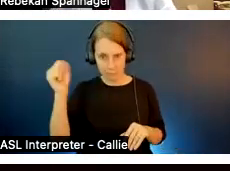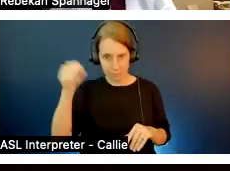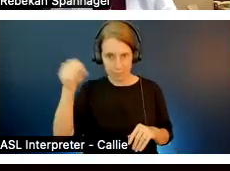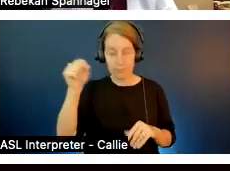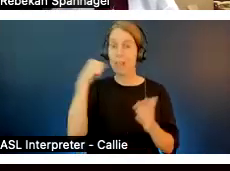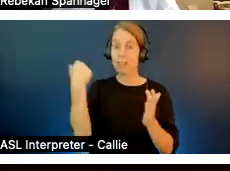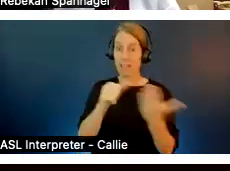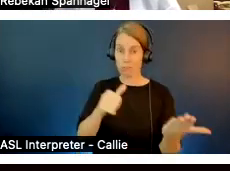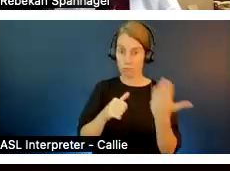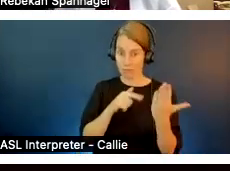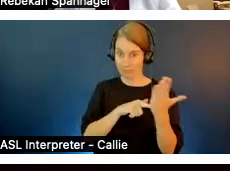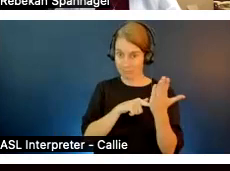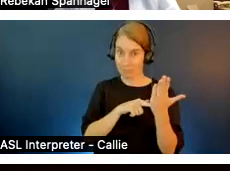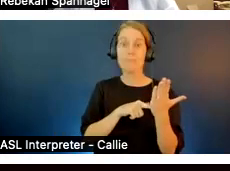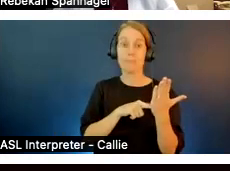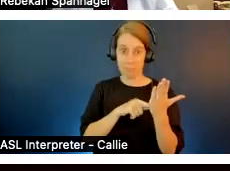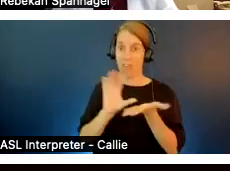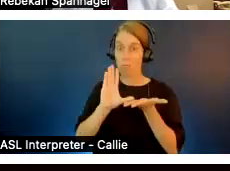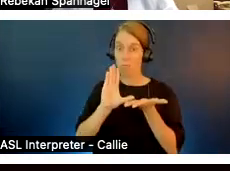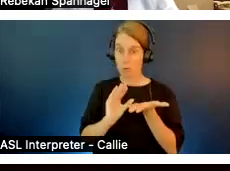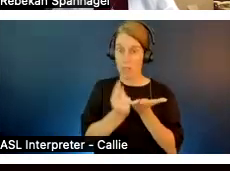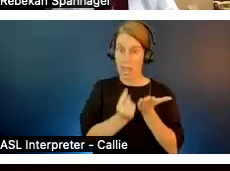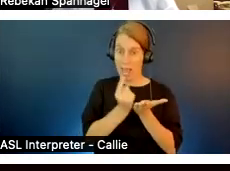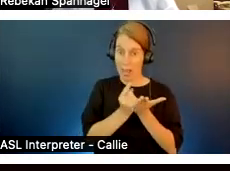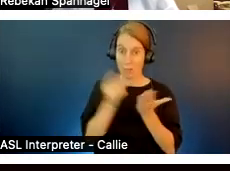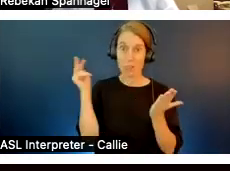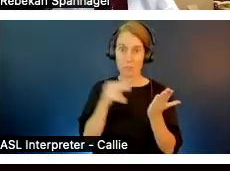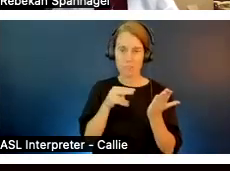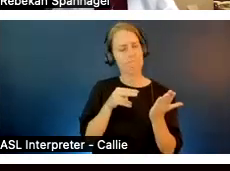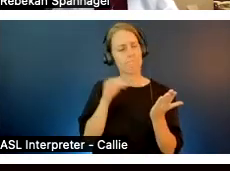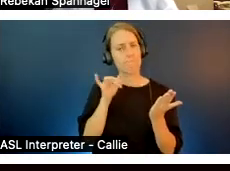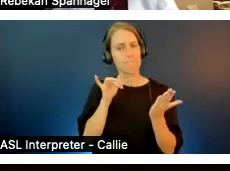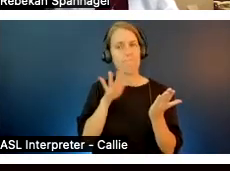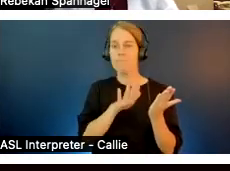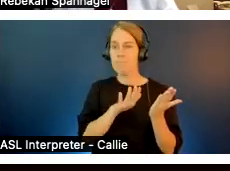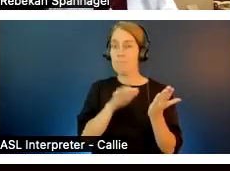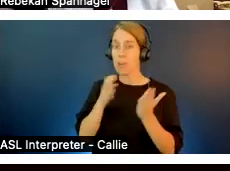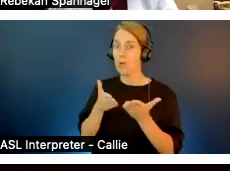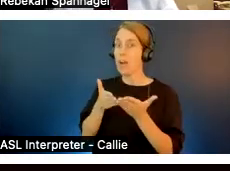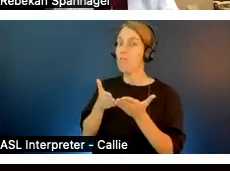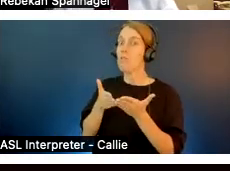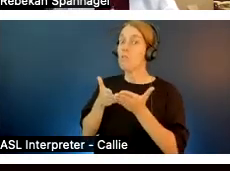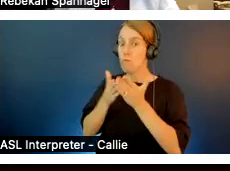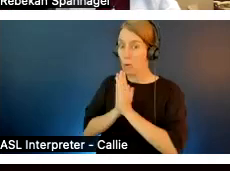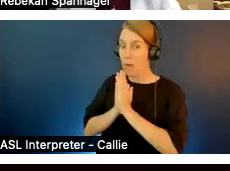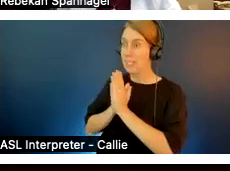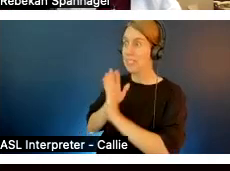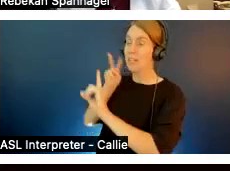you the option to do to request that services be continued during the process of the fair hearing